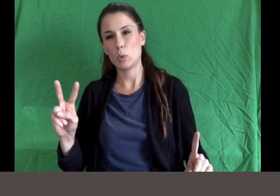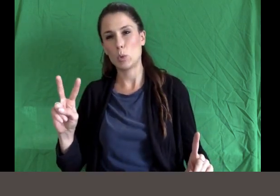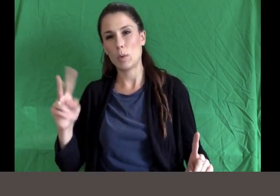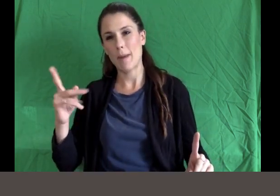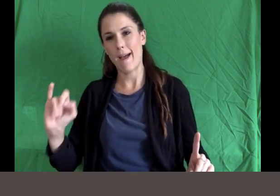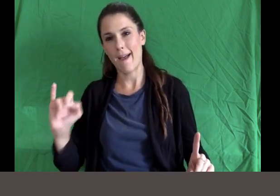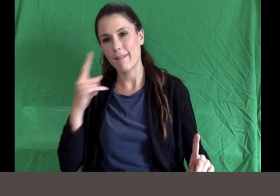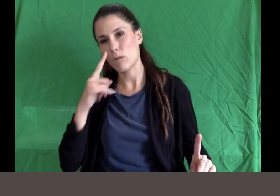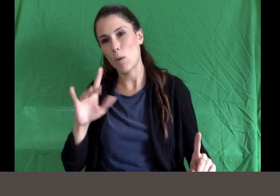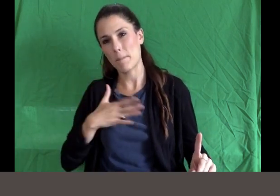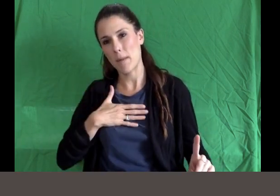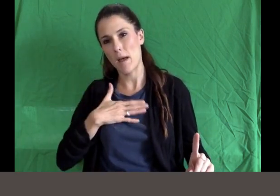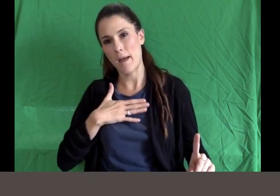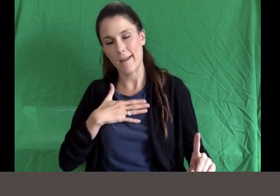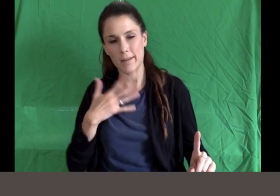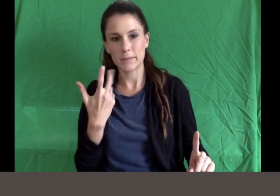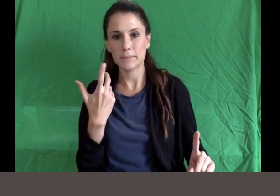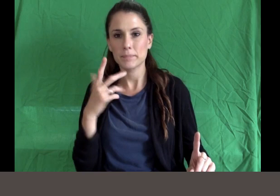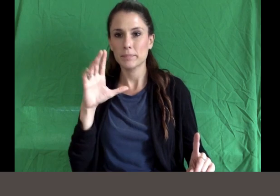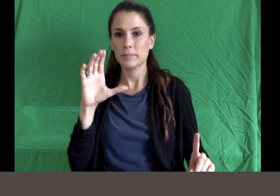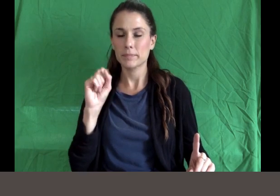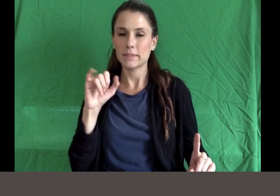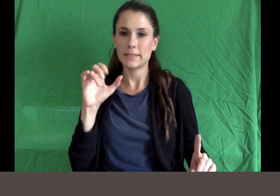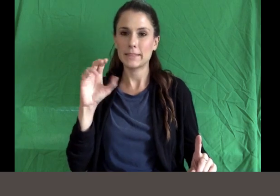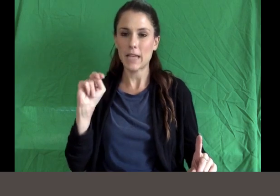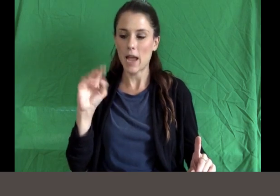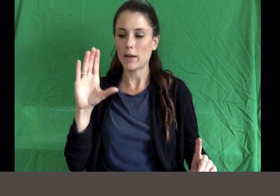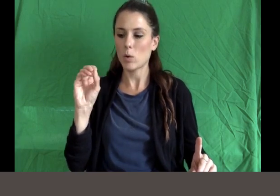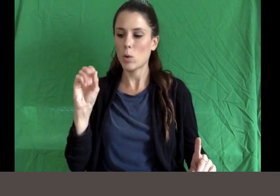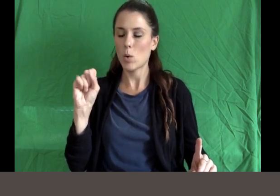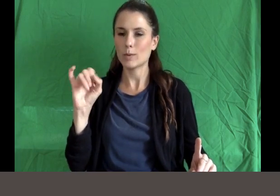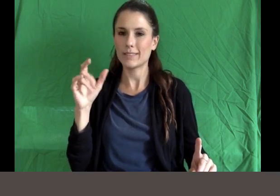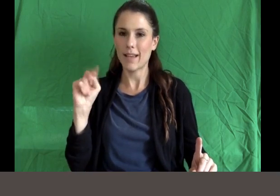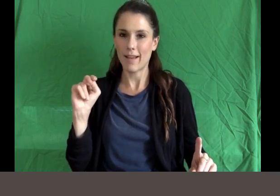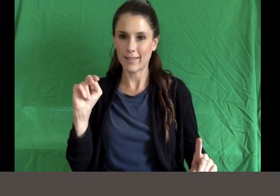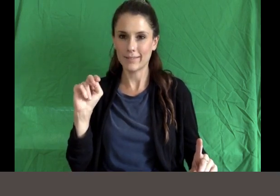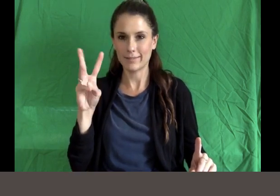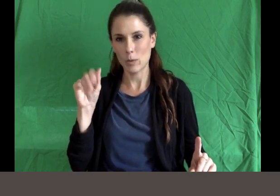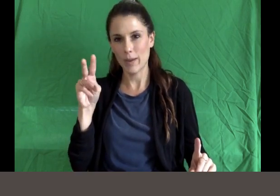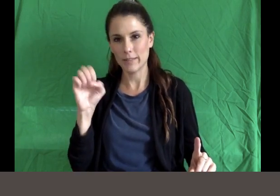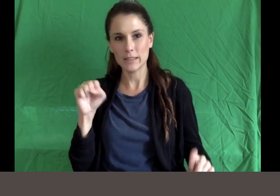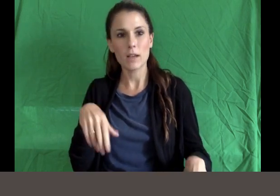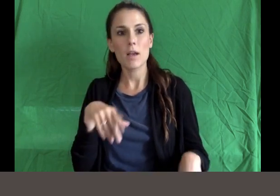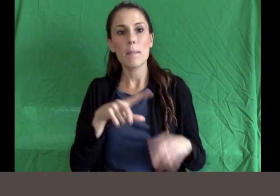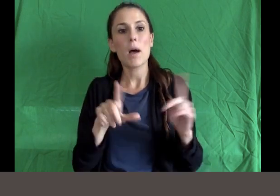want to do something silly like plot zero zero point five and two pi well i am free to do that